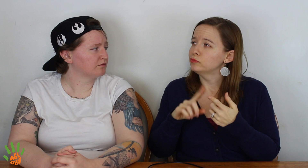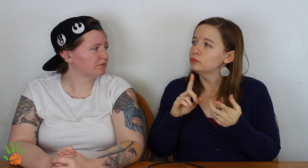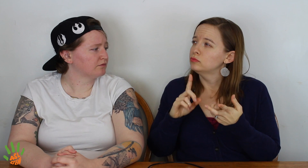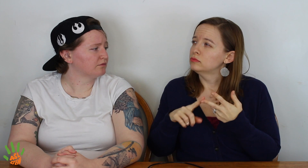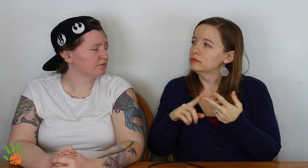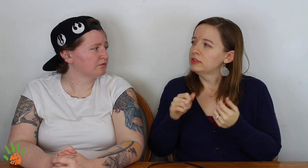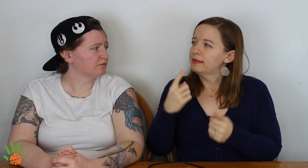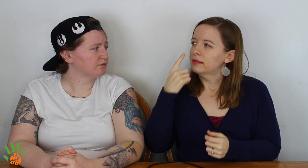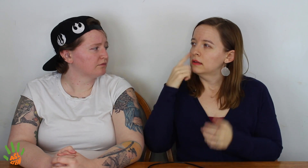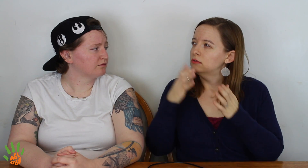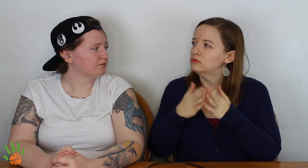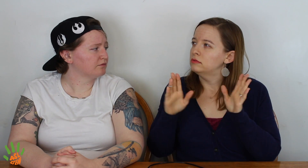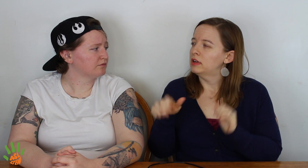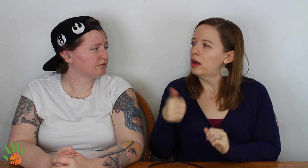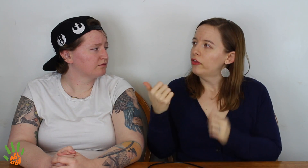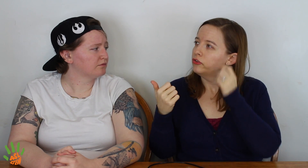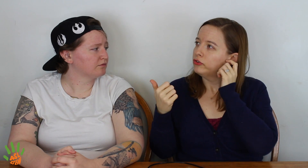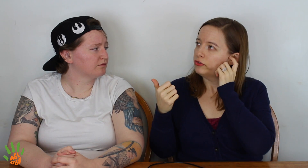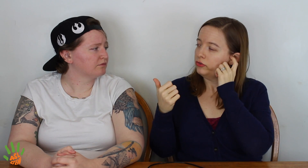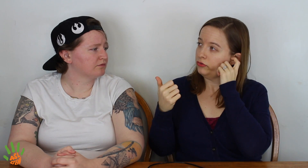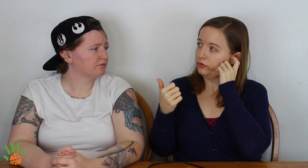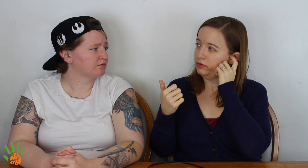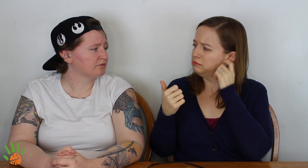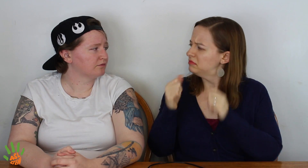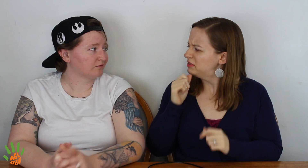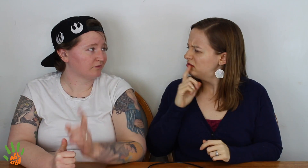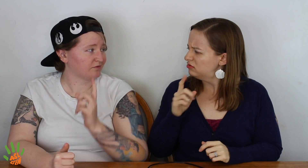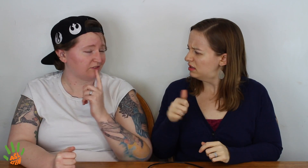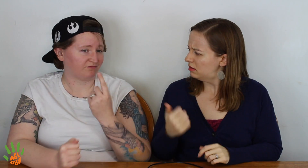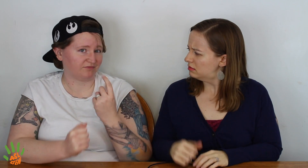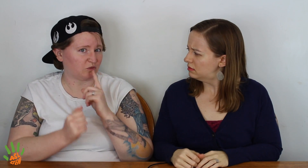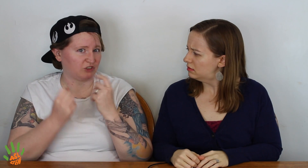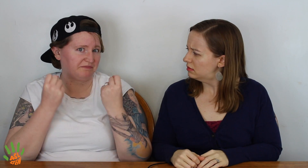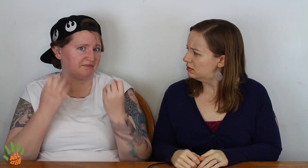Umm, I'm trying to think about a general other one... I'm not really sure of any others.